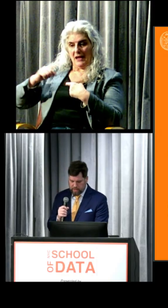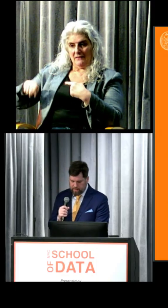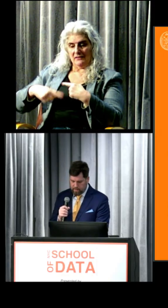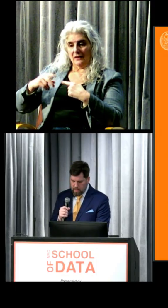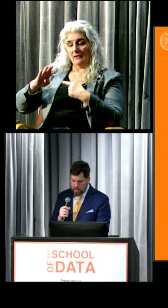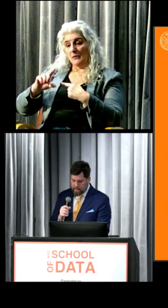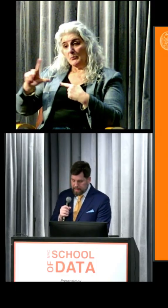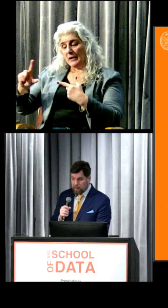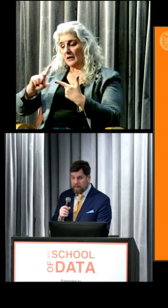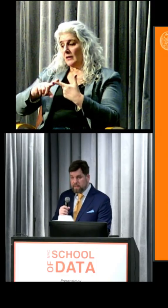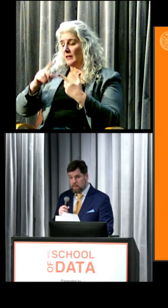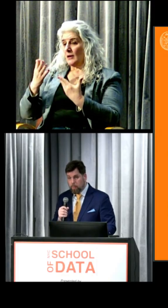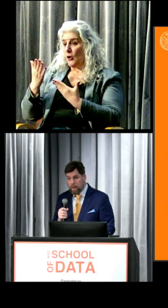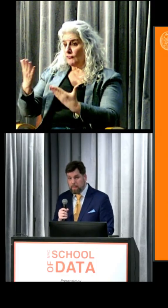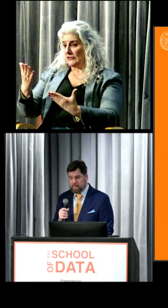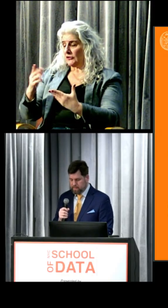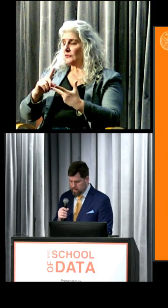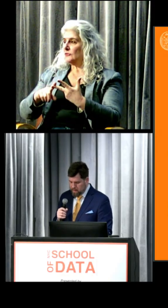their hates most strongly about their city.